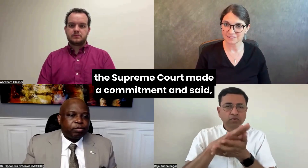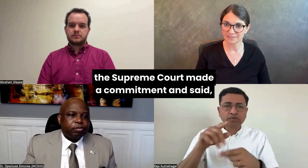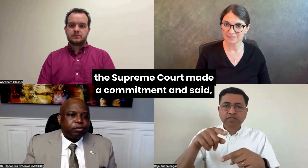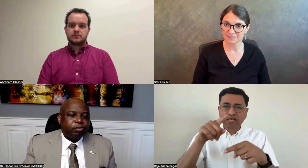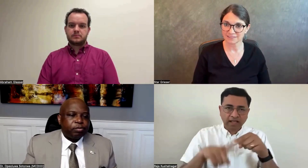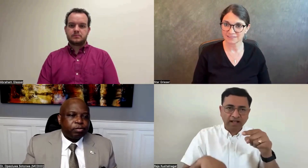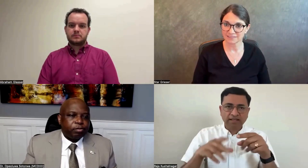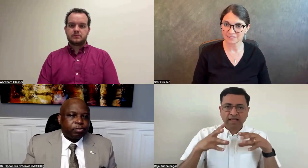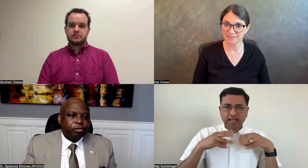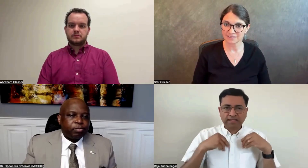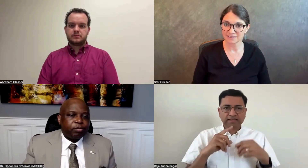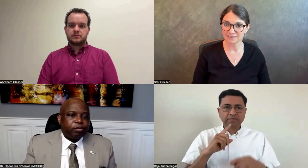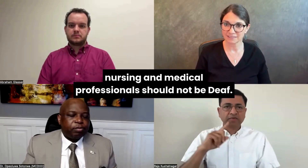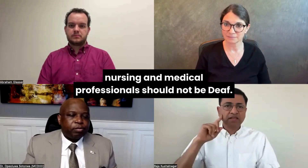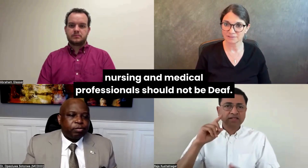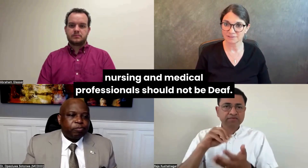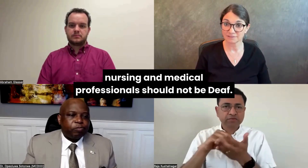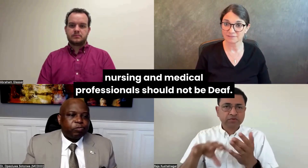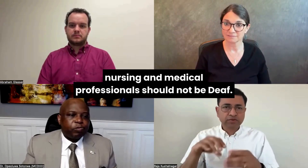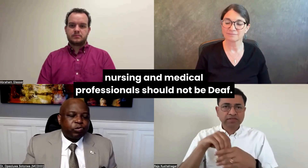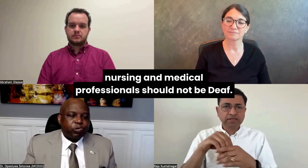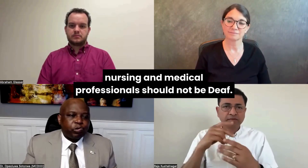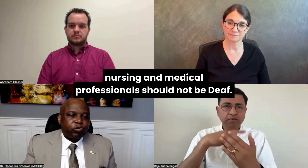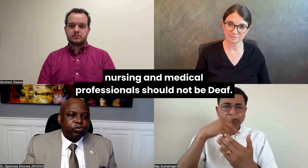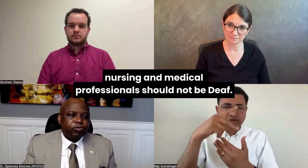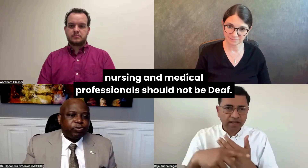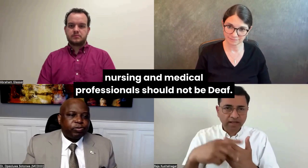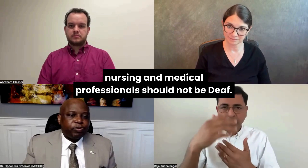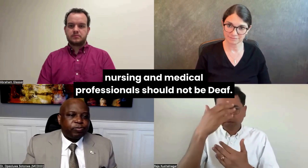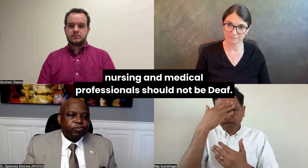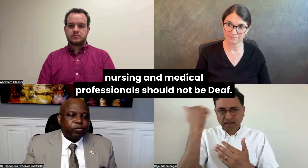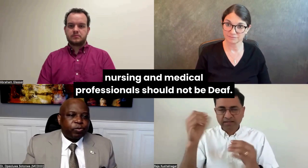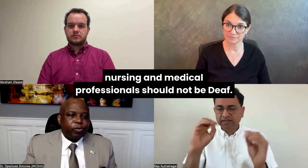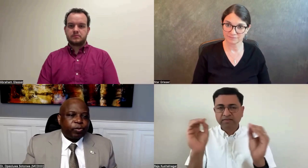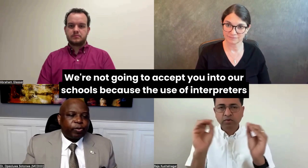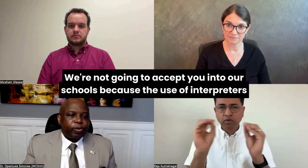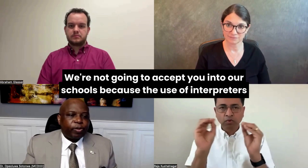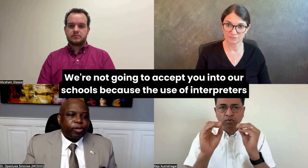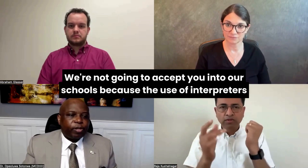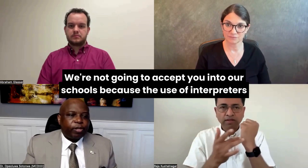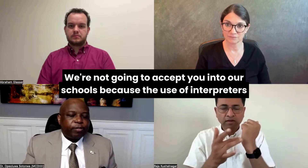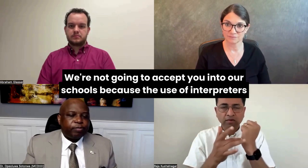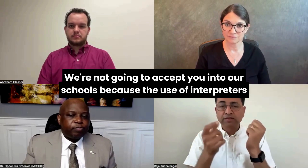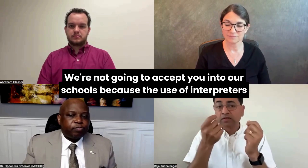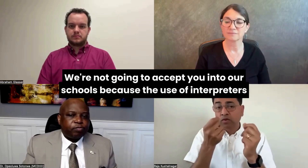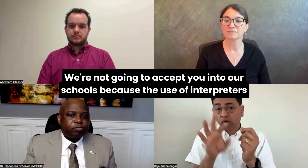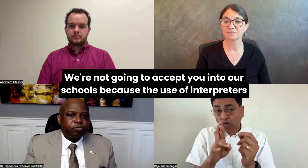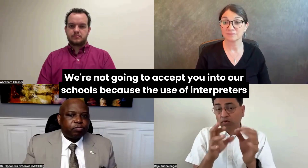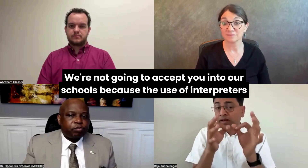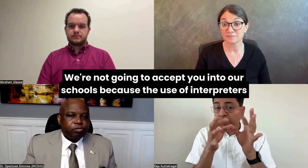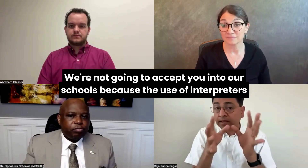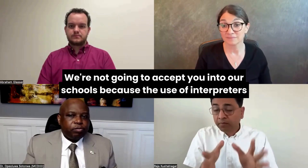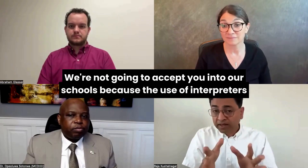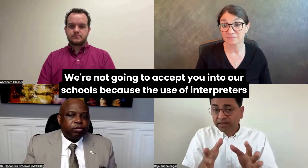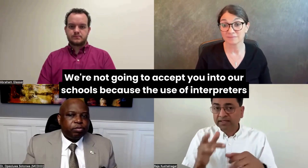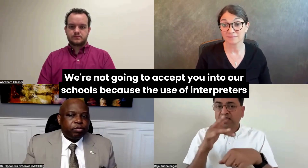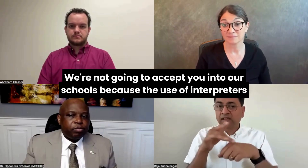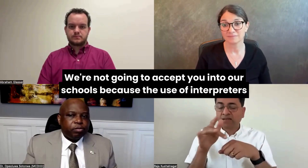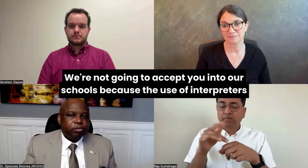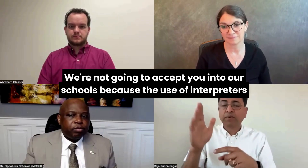nursing and medical professionals should not be Deaf. We're not going to accept you into our schools because the use of interpreters back then